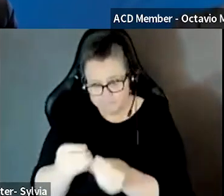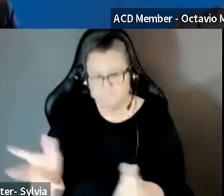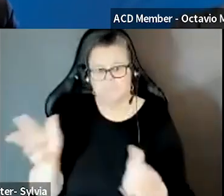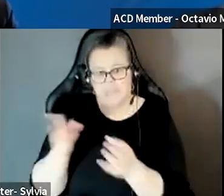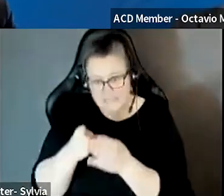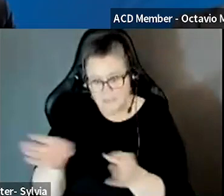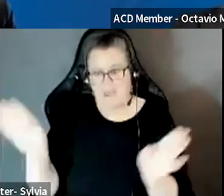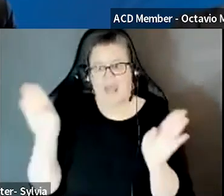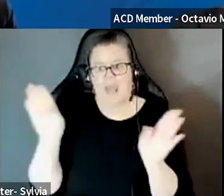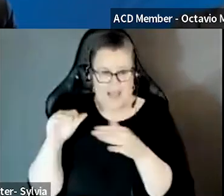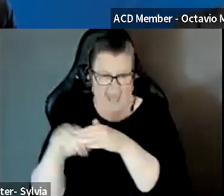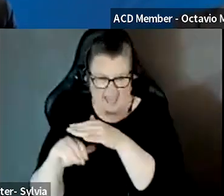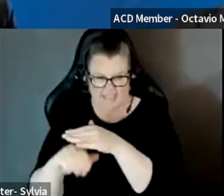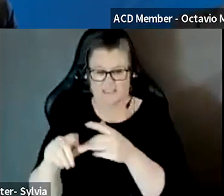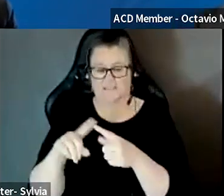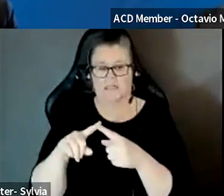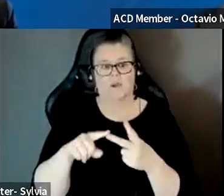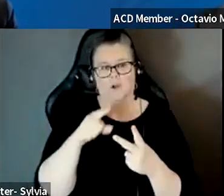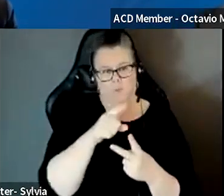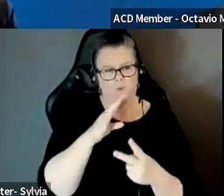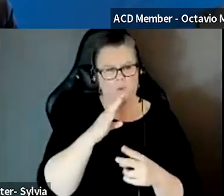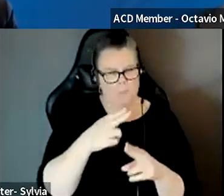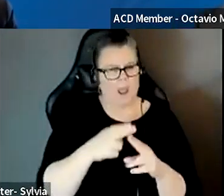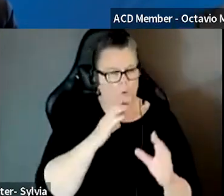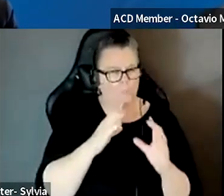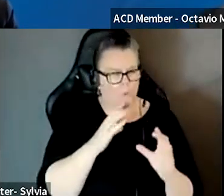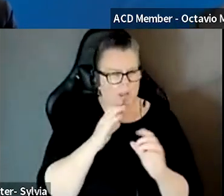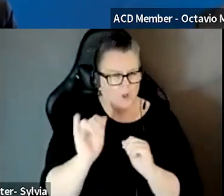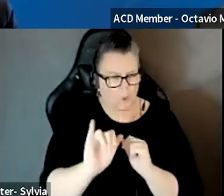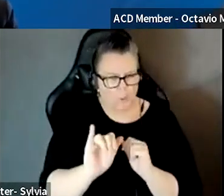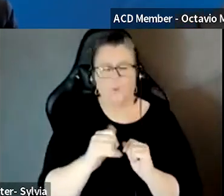You also were talking about communication. And very much agree with you there as well.